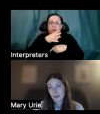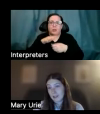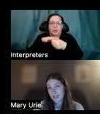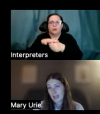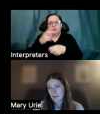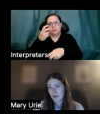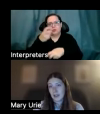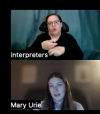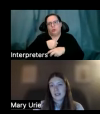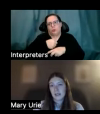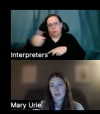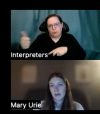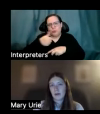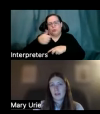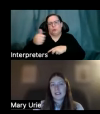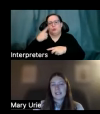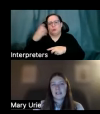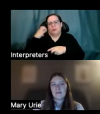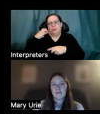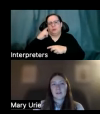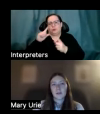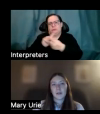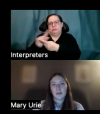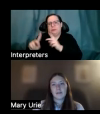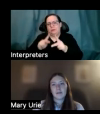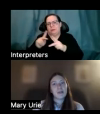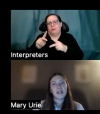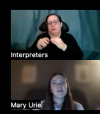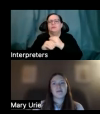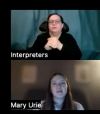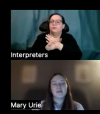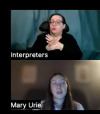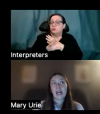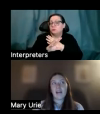up to the Capitol to meet people. Virtual you may rely